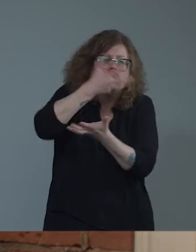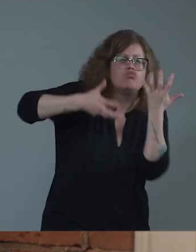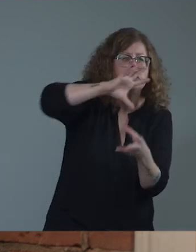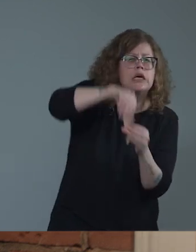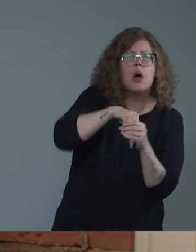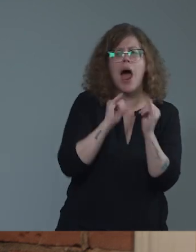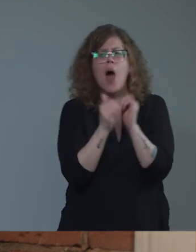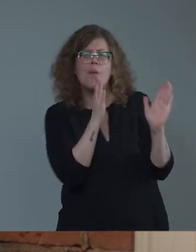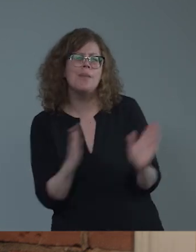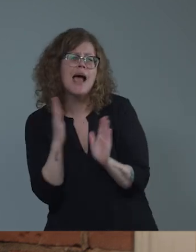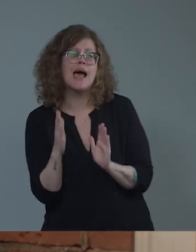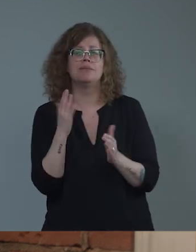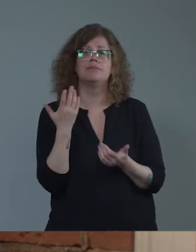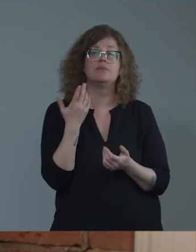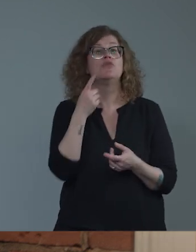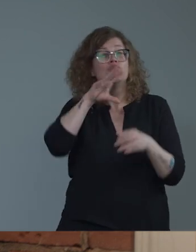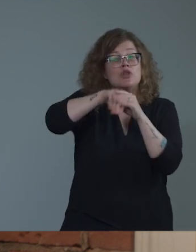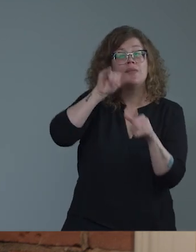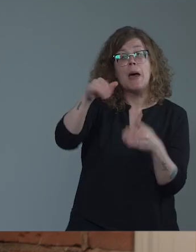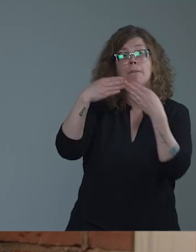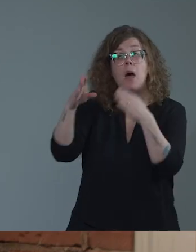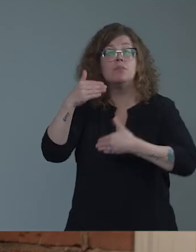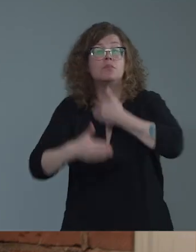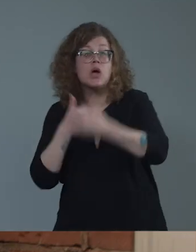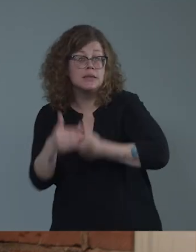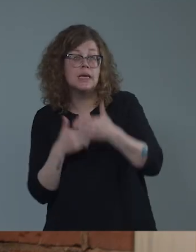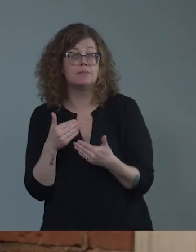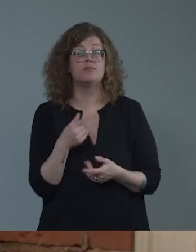to select your artist, and how you're going to contract them to your organization. This